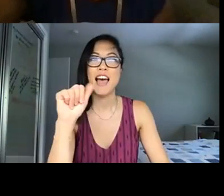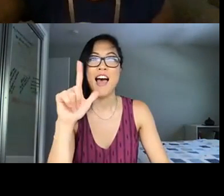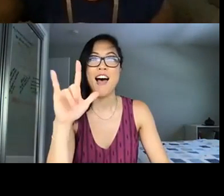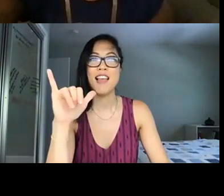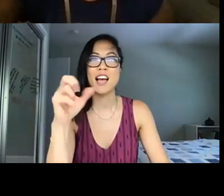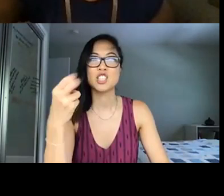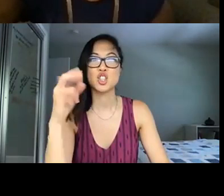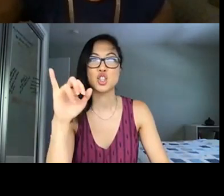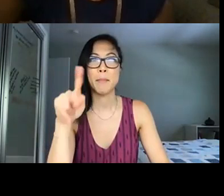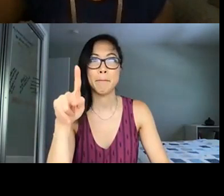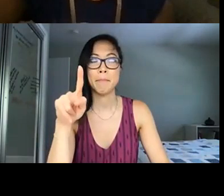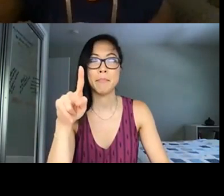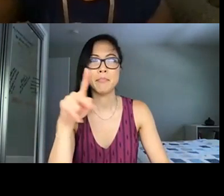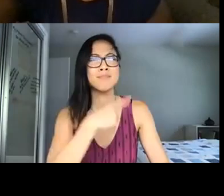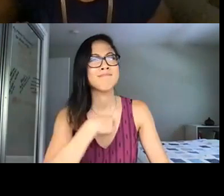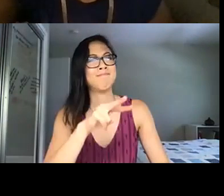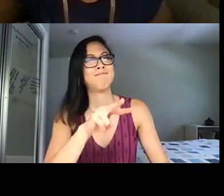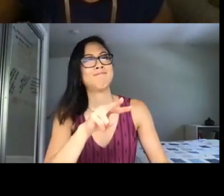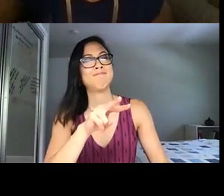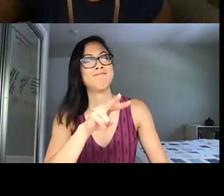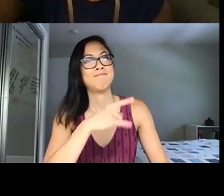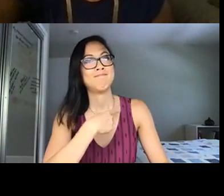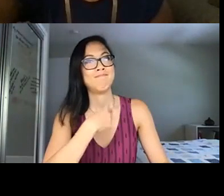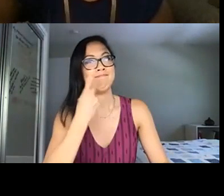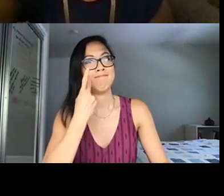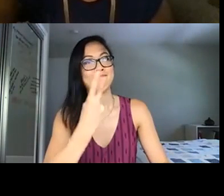but as we know if your intent causes harm it's actually